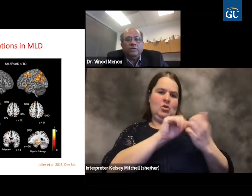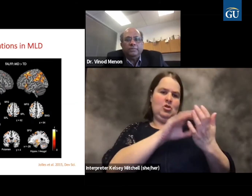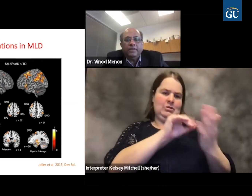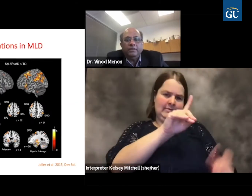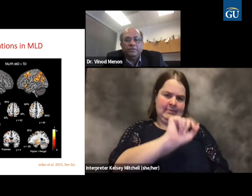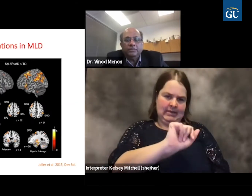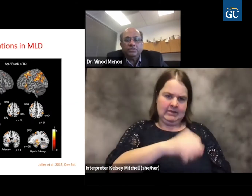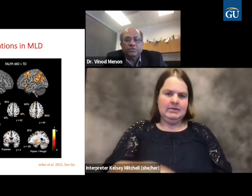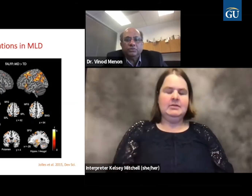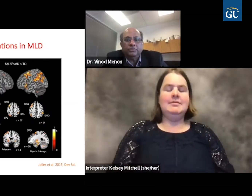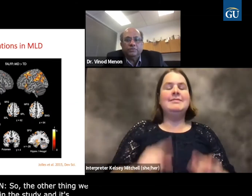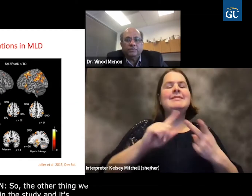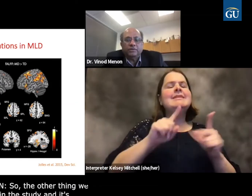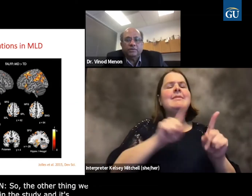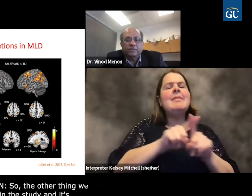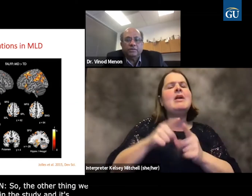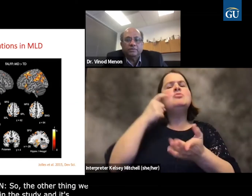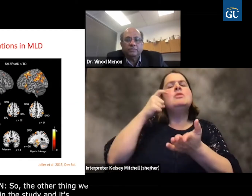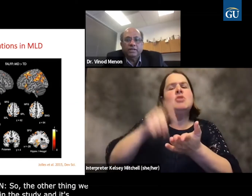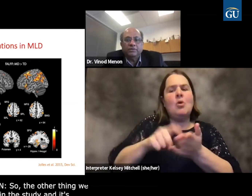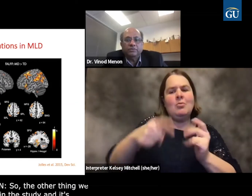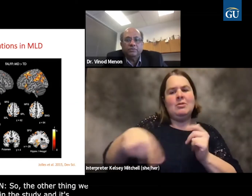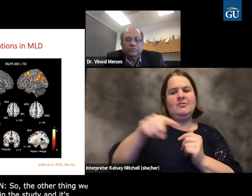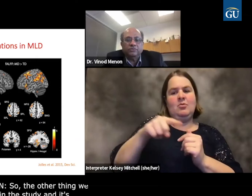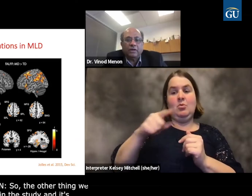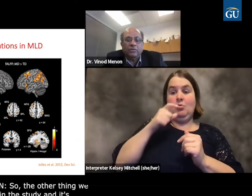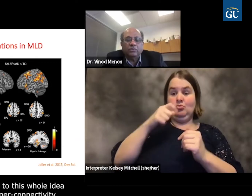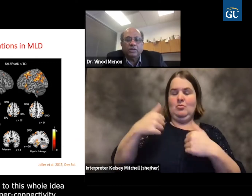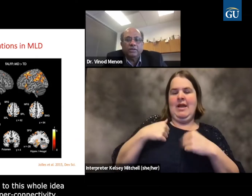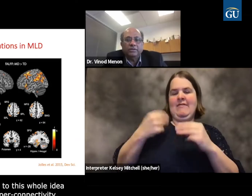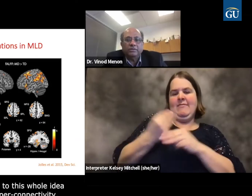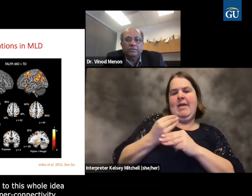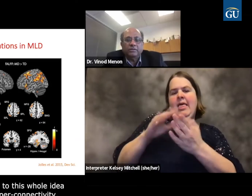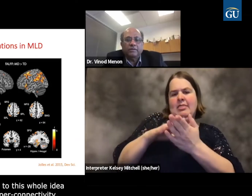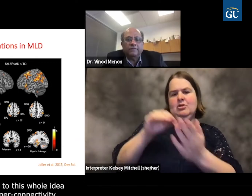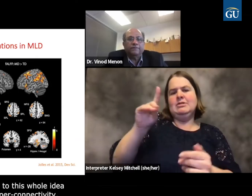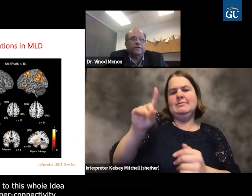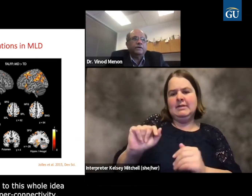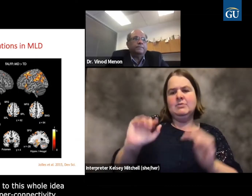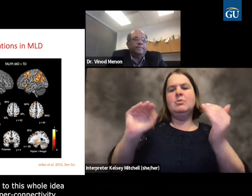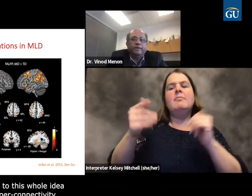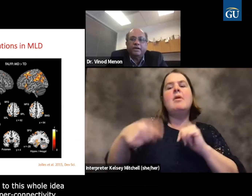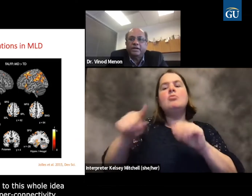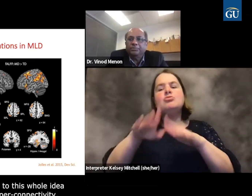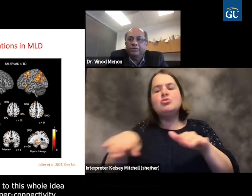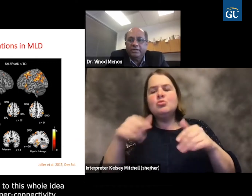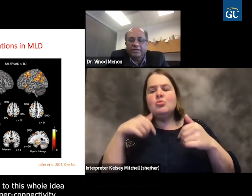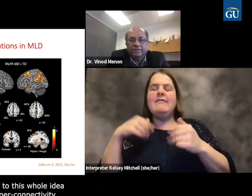so the other thing we showed in the study